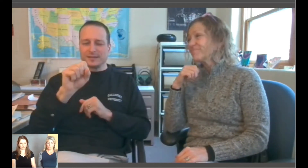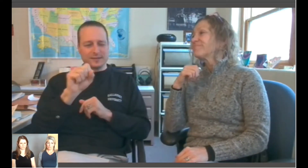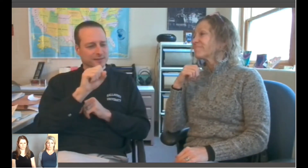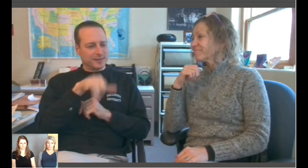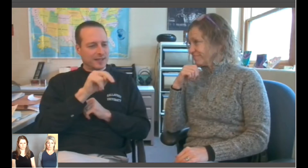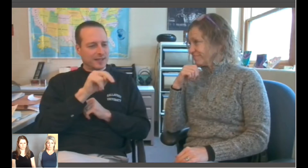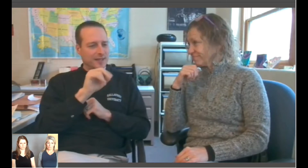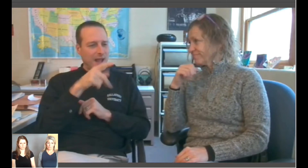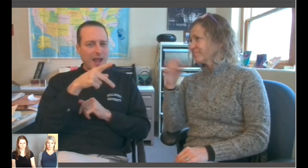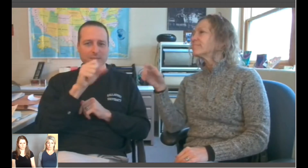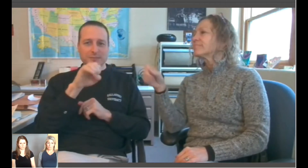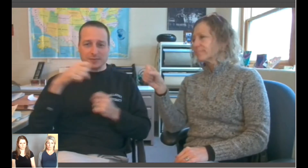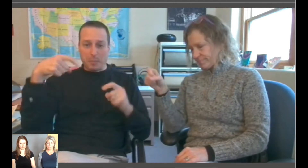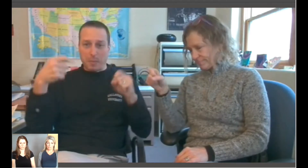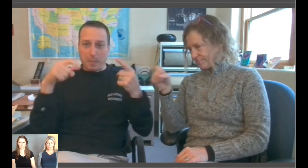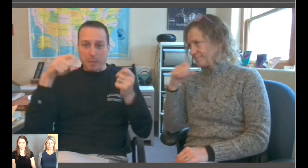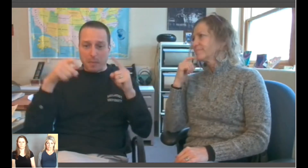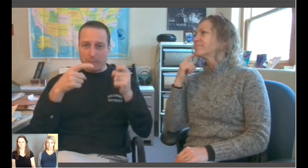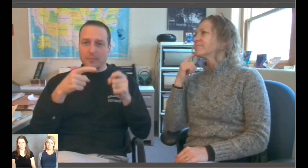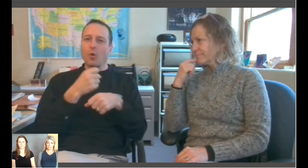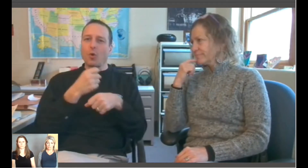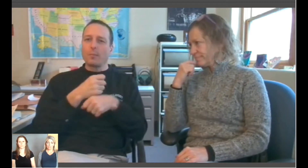And they're making a neural network within their brain.